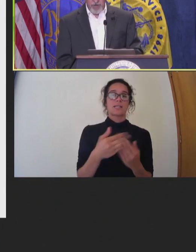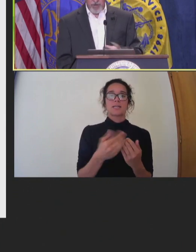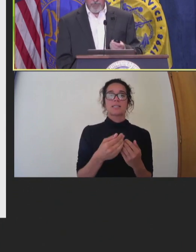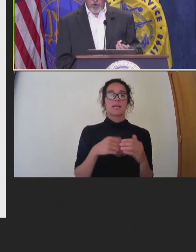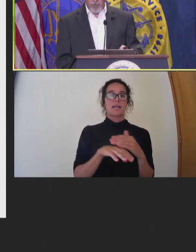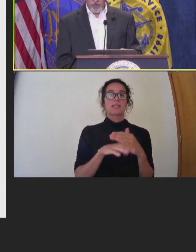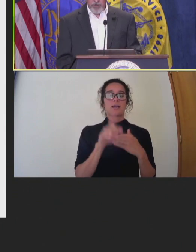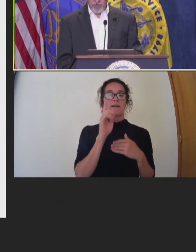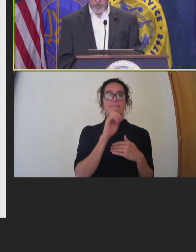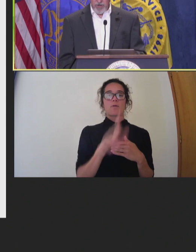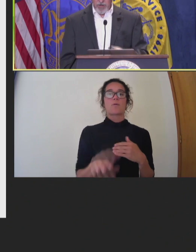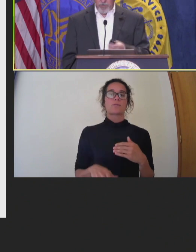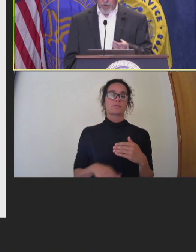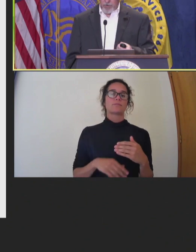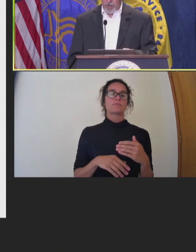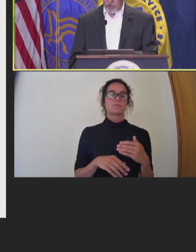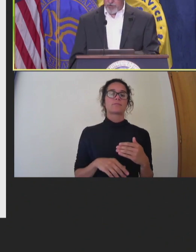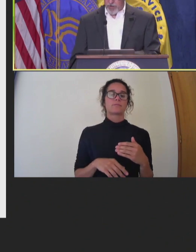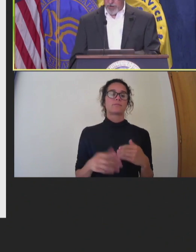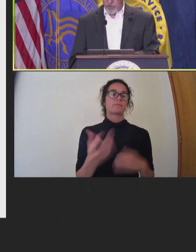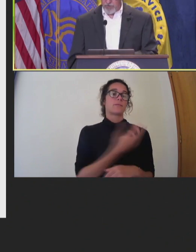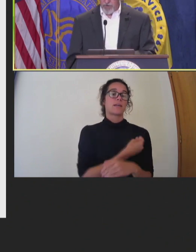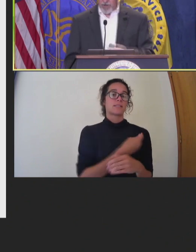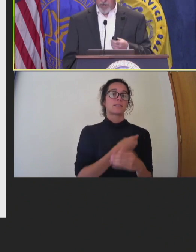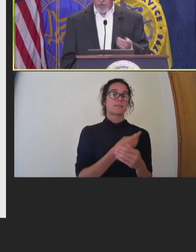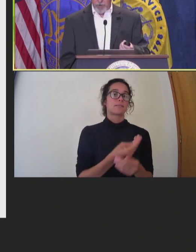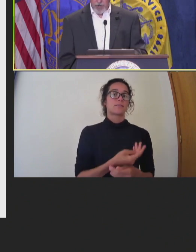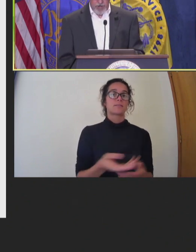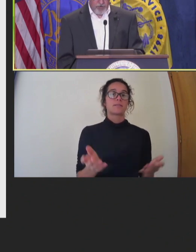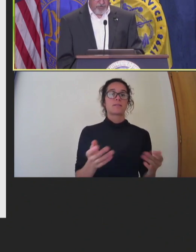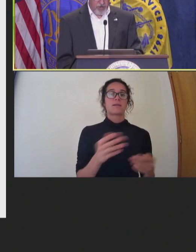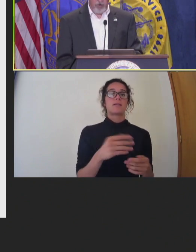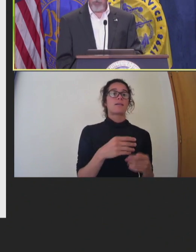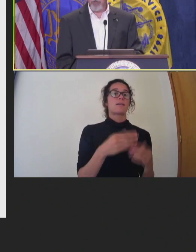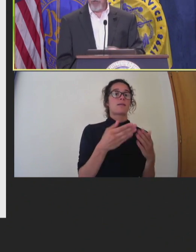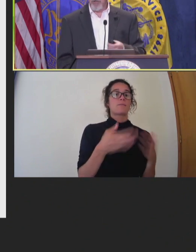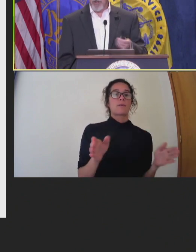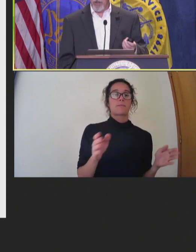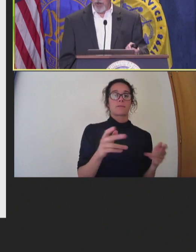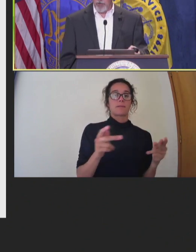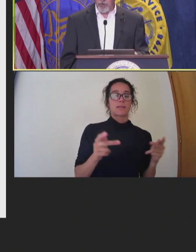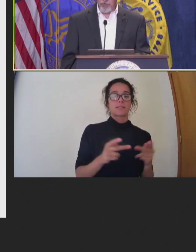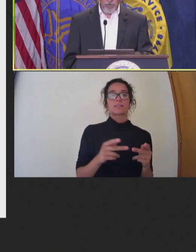in pharmacies, in public health clinics, in community health centers, and others.